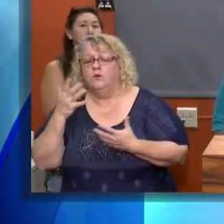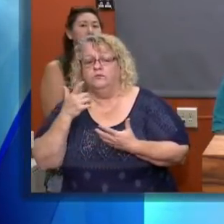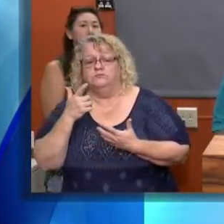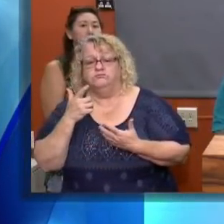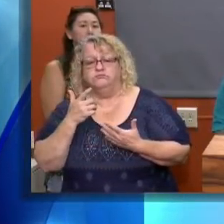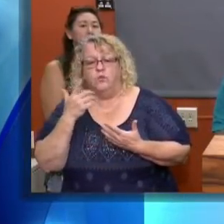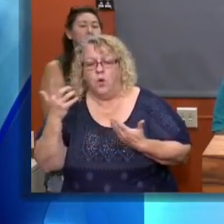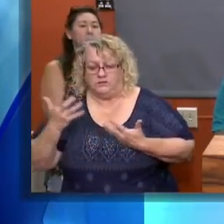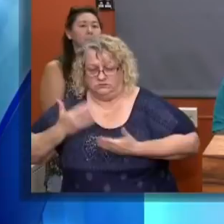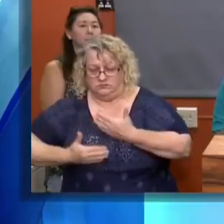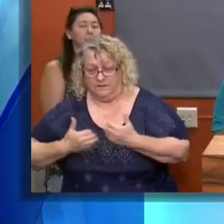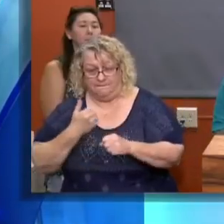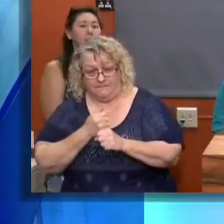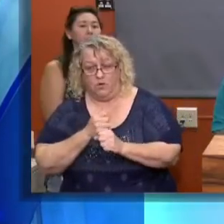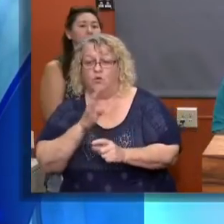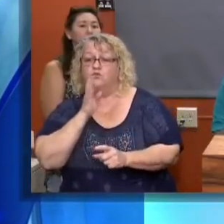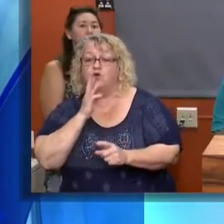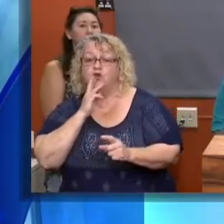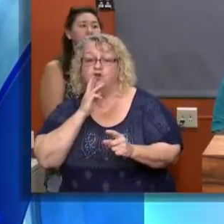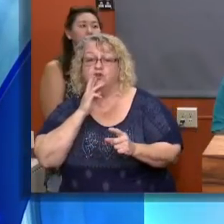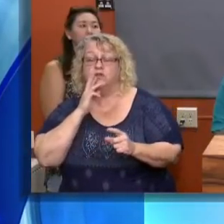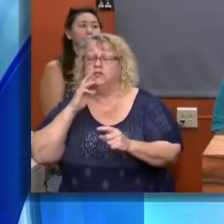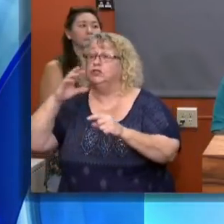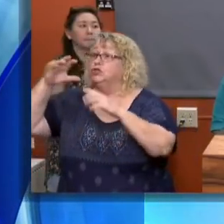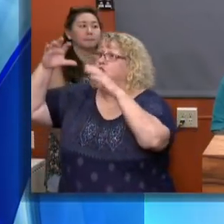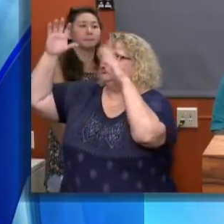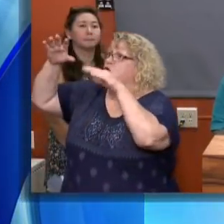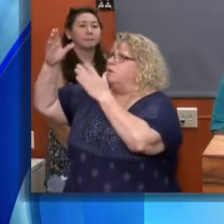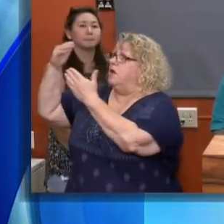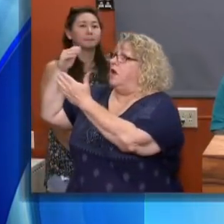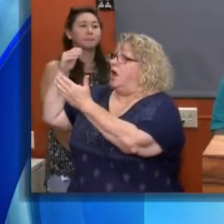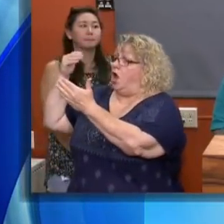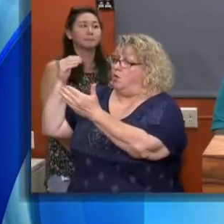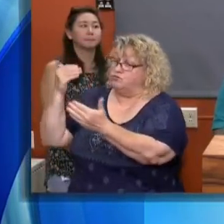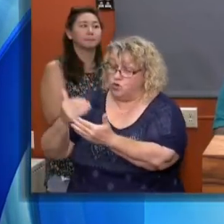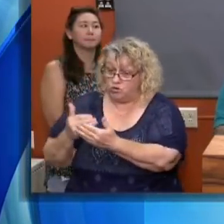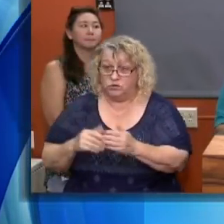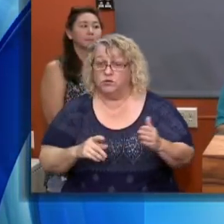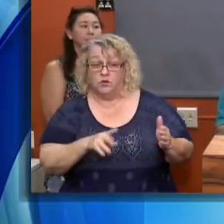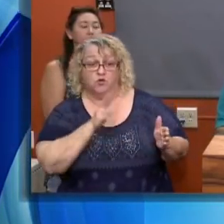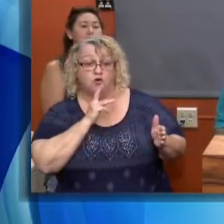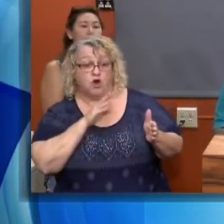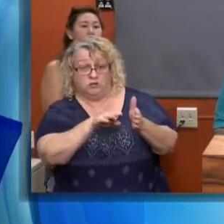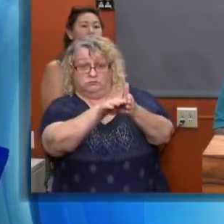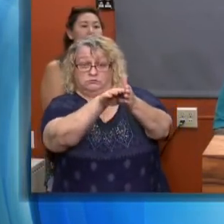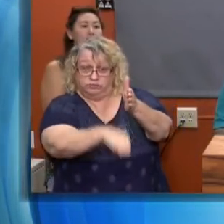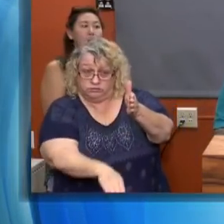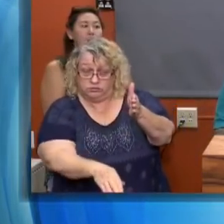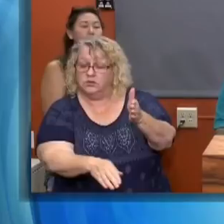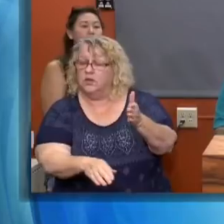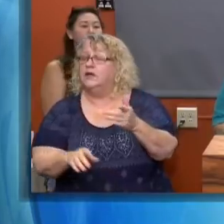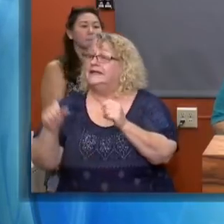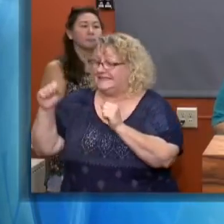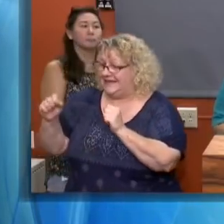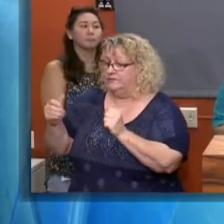OCCUR OVERNIGHT. INCLUDING AS FAR AS WHAT YOU WOULD DO TO LOWER -- STORM IS COMING?